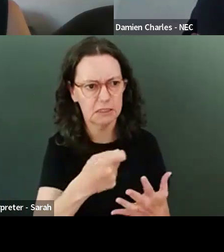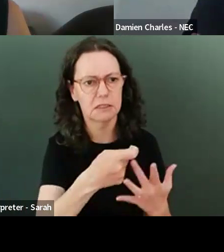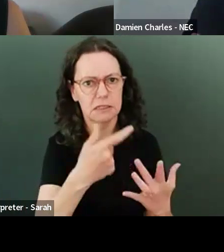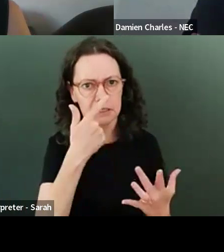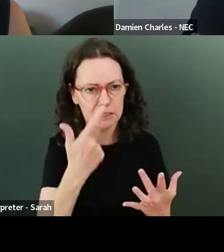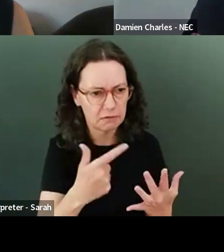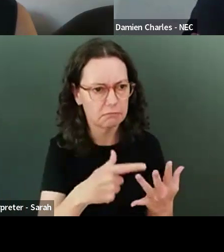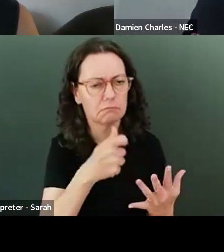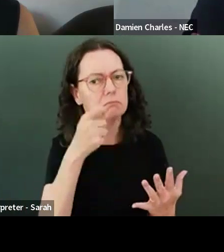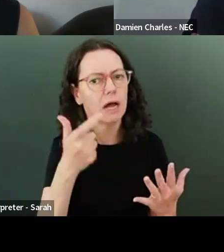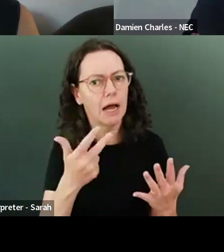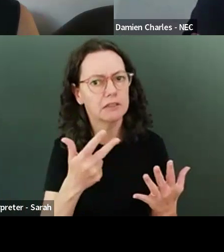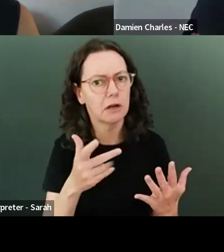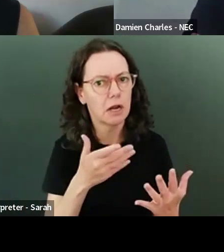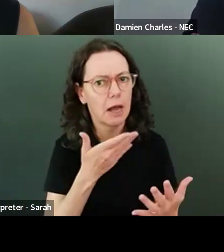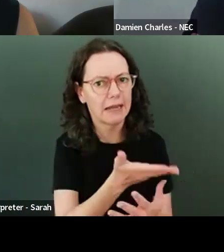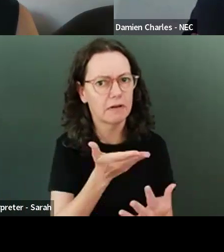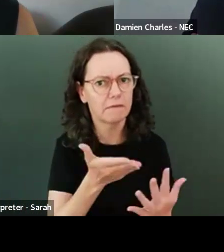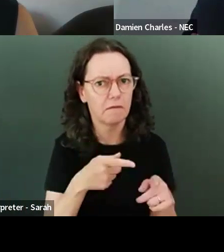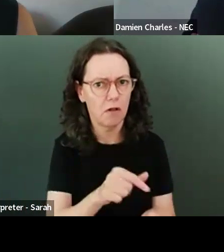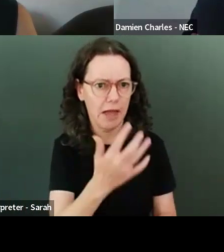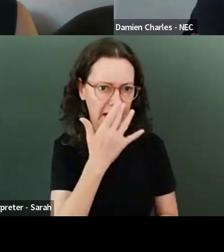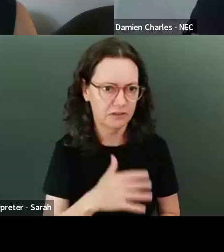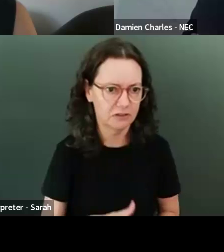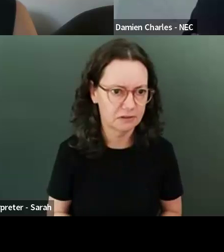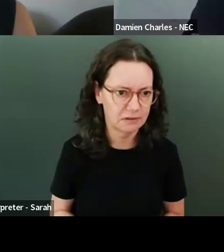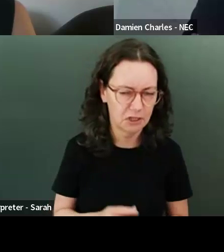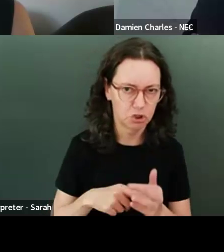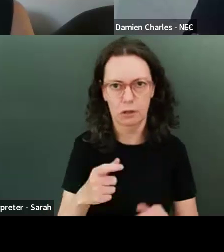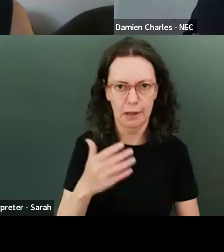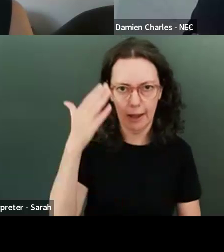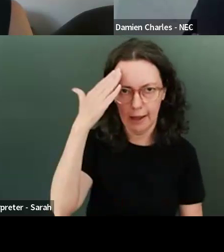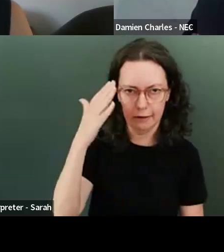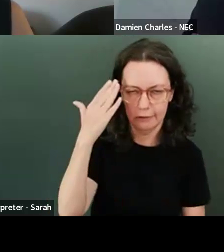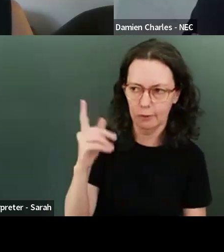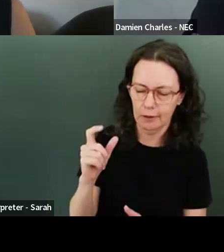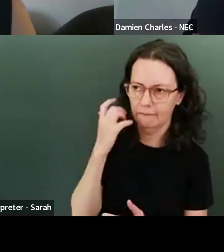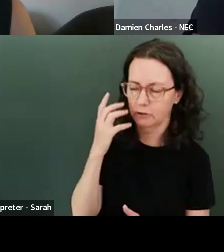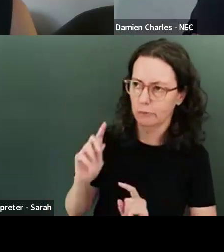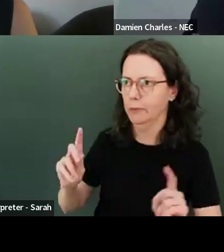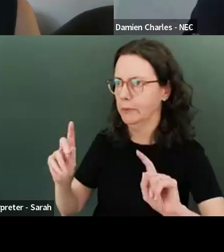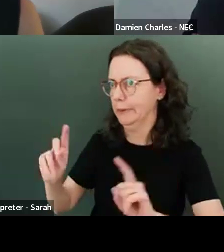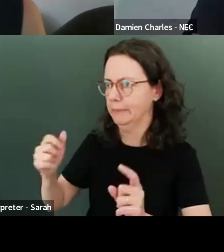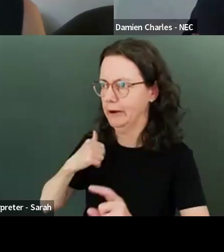right tim. And I dare say adults still got navigating what they want to